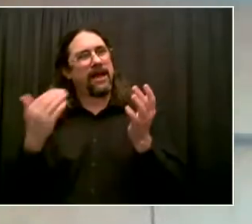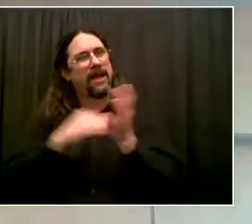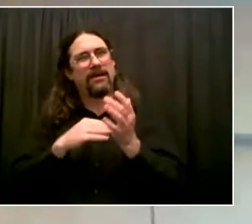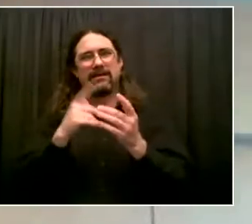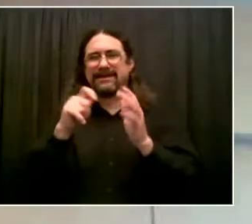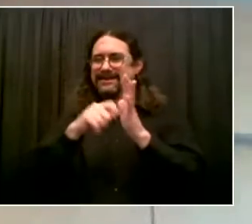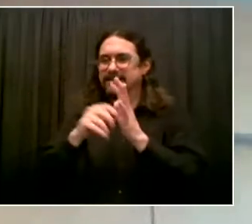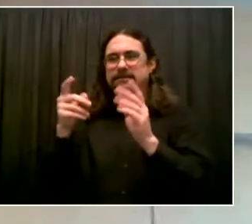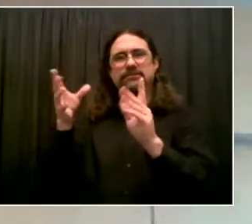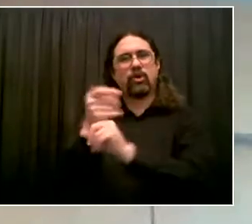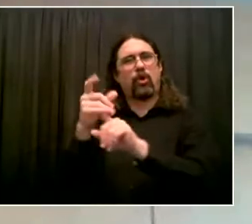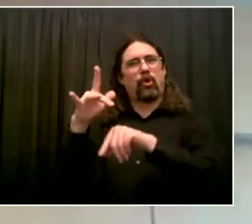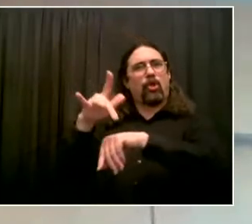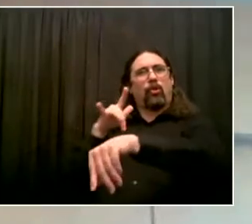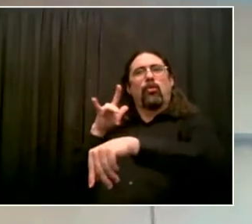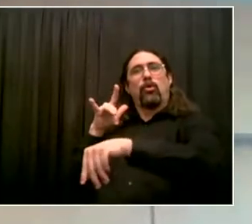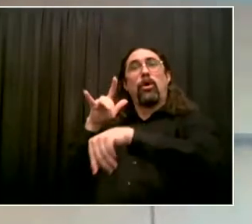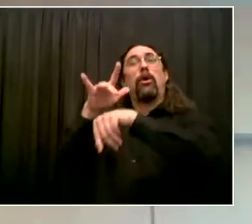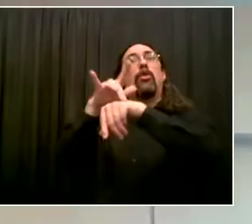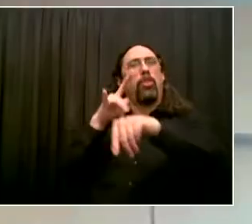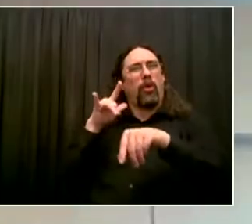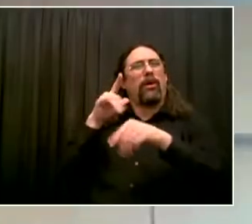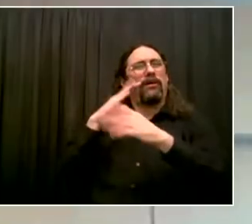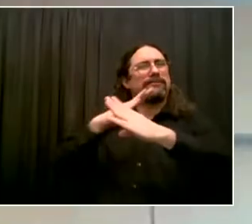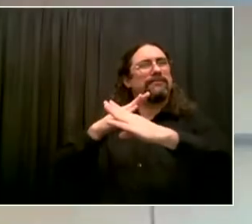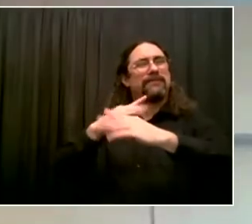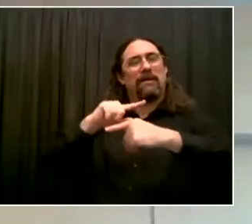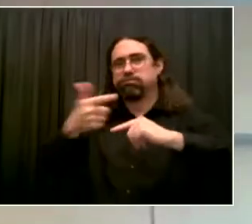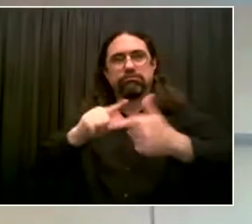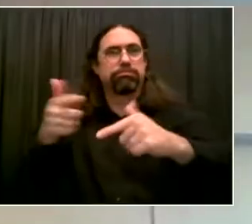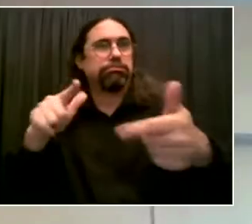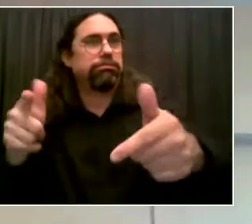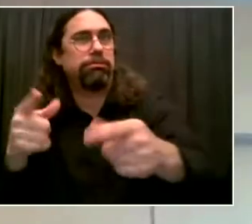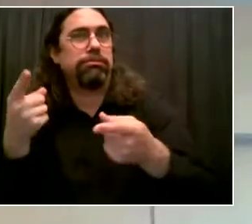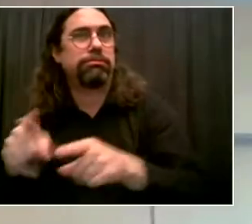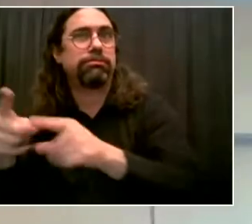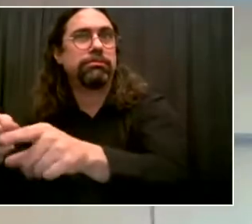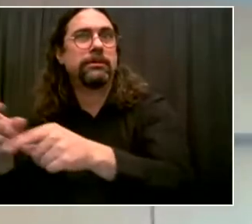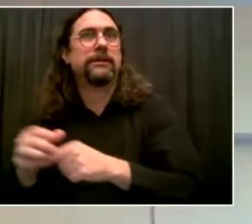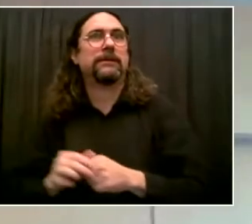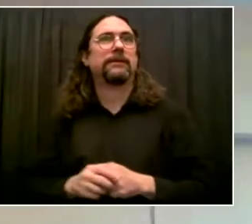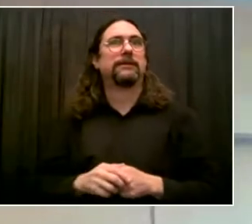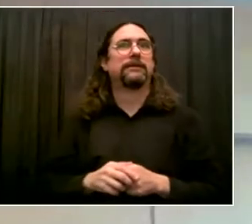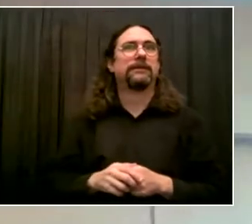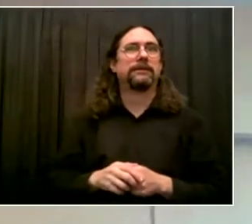MULTIPLYING EFFECT ON PUBLIC SAFETY AND IT SENDS A MESSAGE THAT GUN VIOLENCE WILL NEVER BE